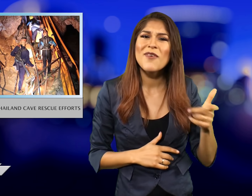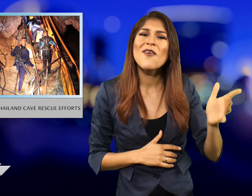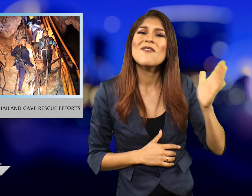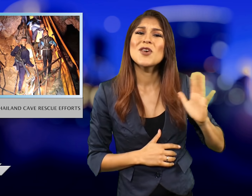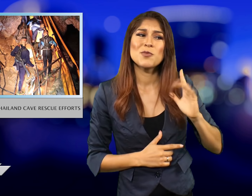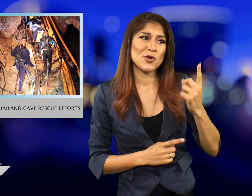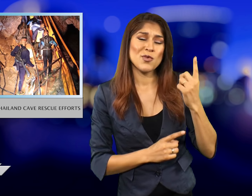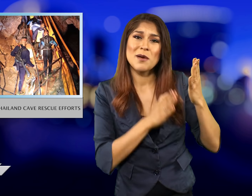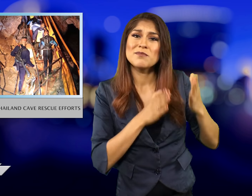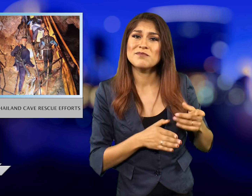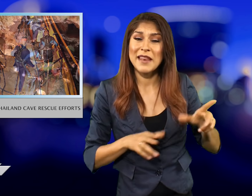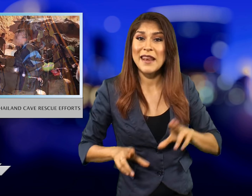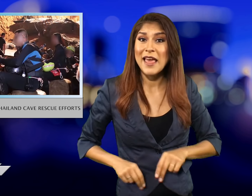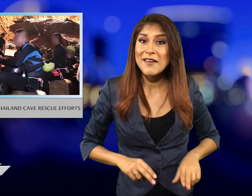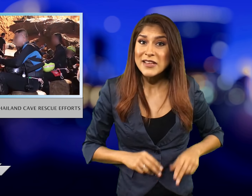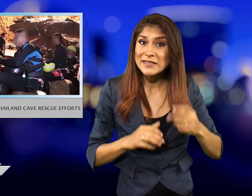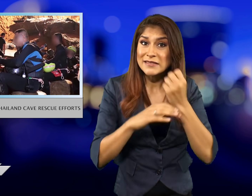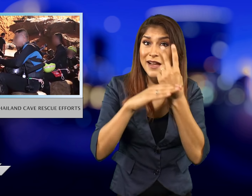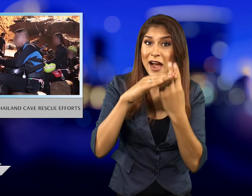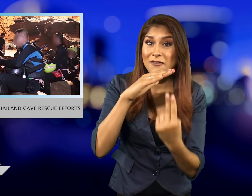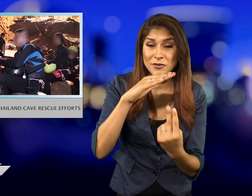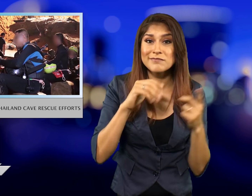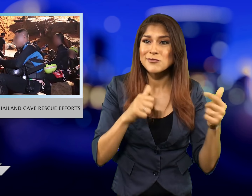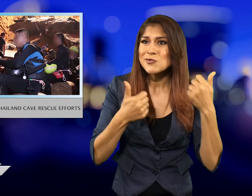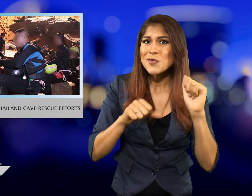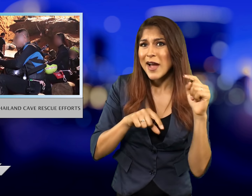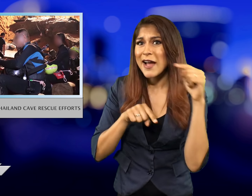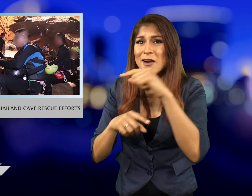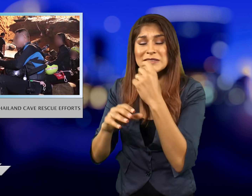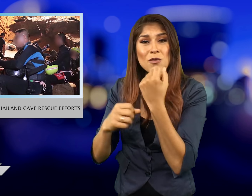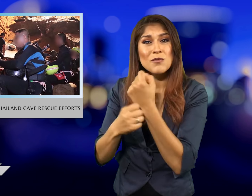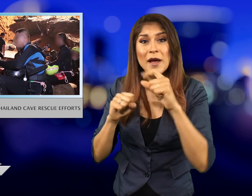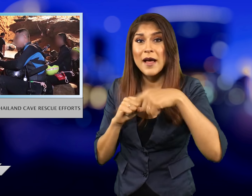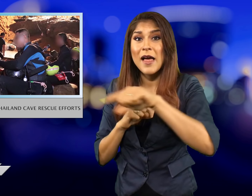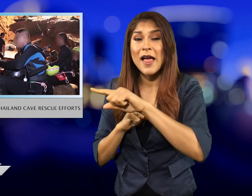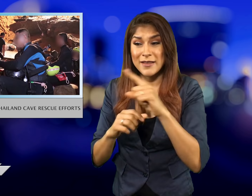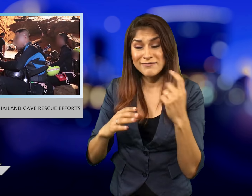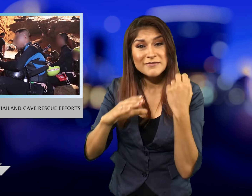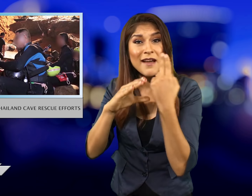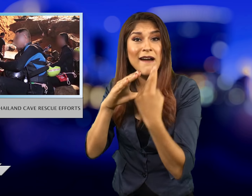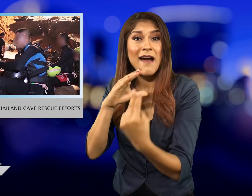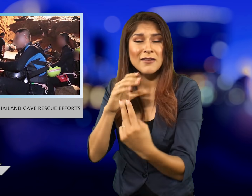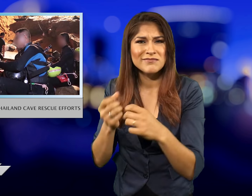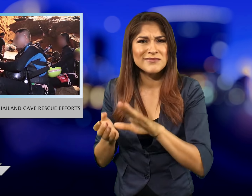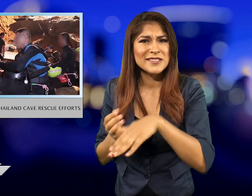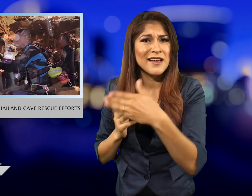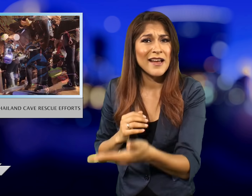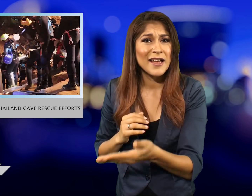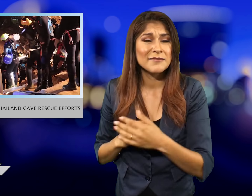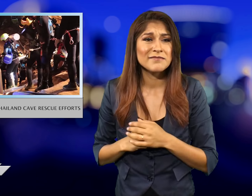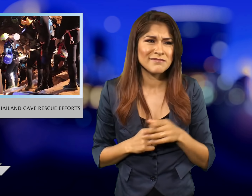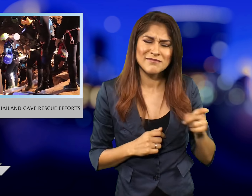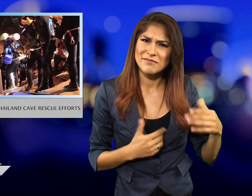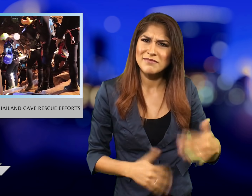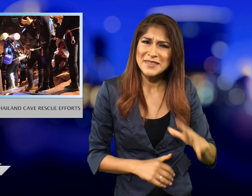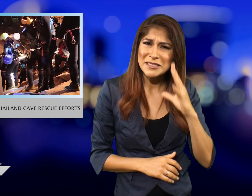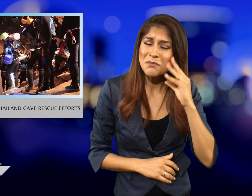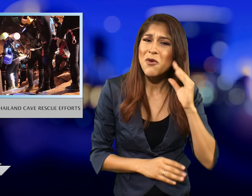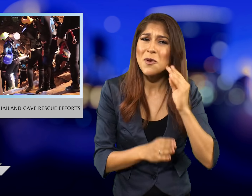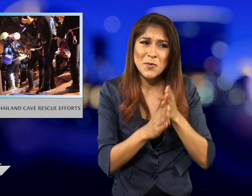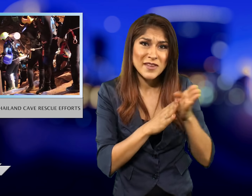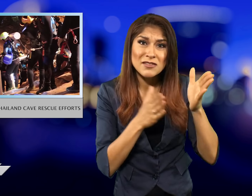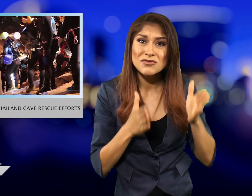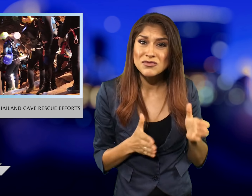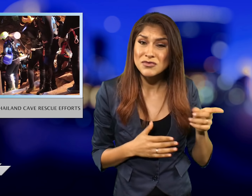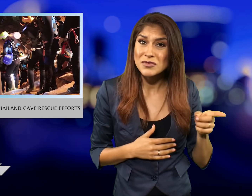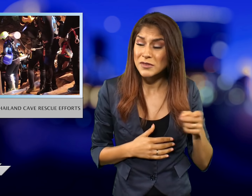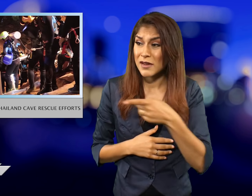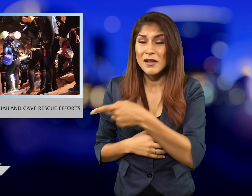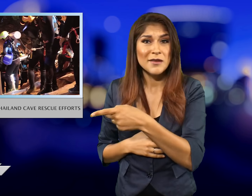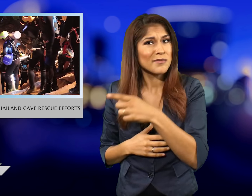A former Navy diver died trying to rescue the boys and he was an experienced professional.